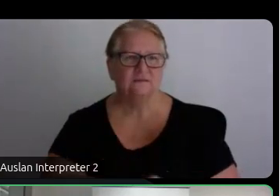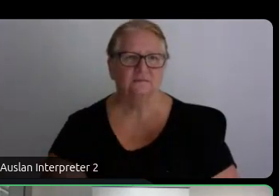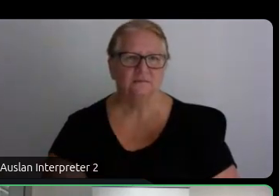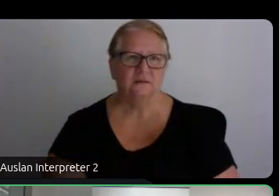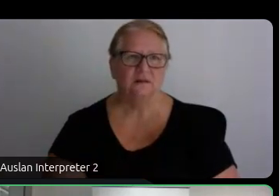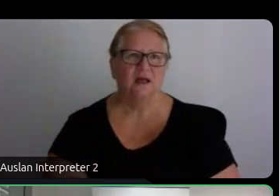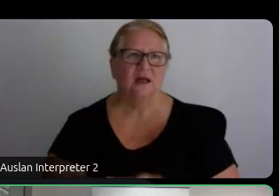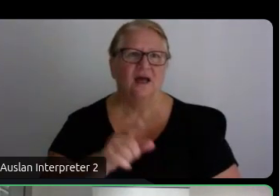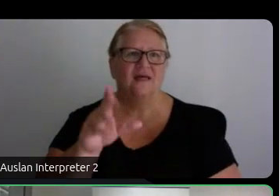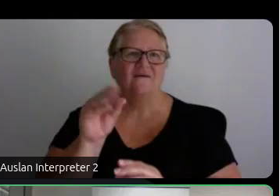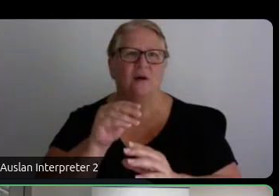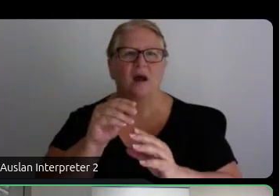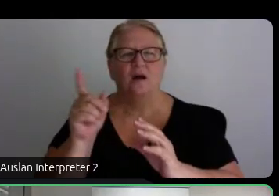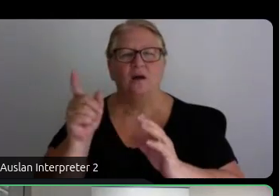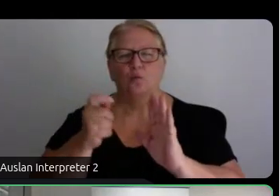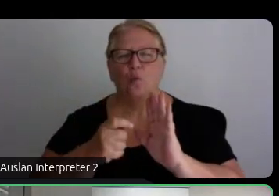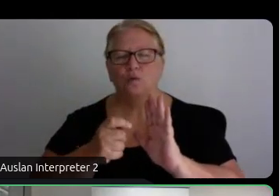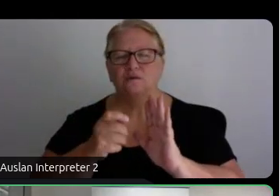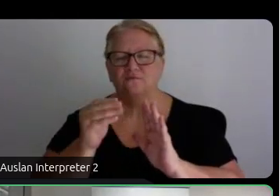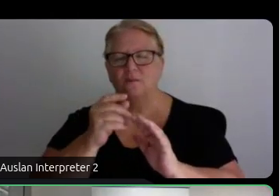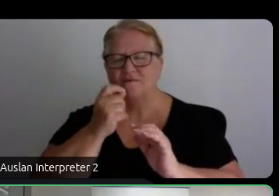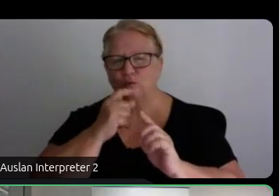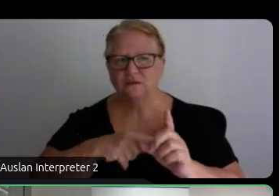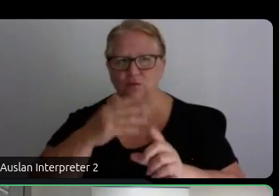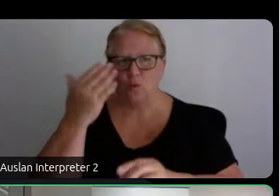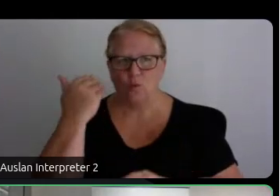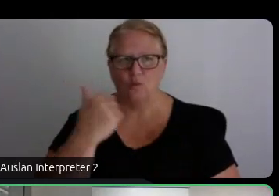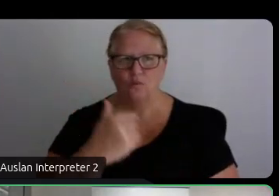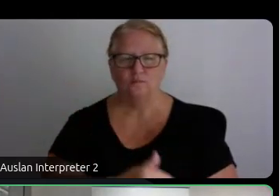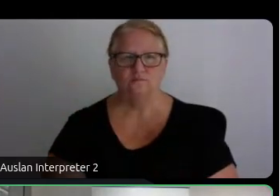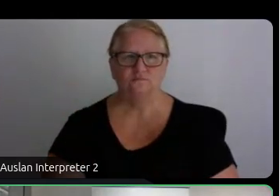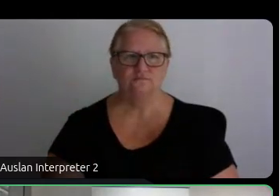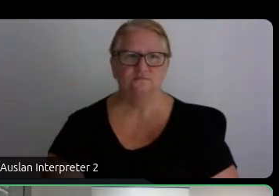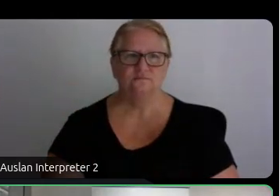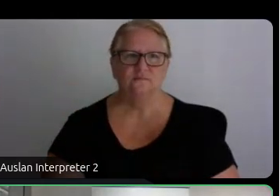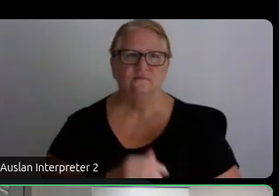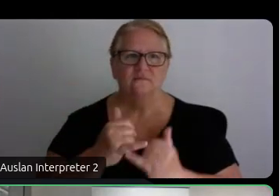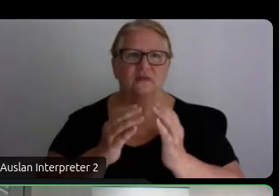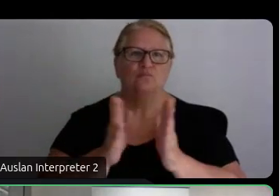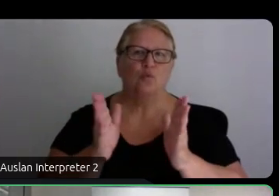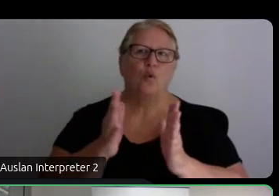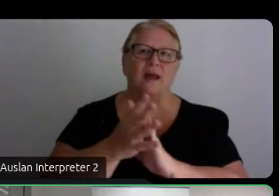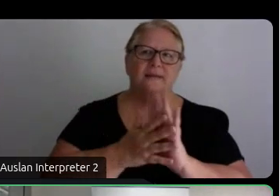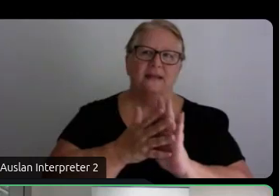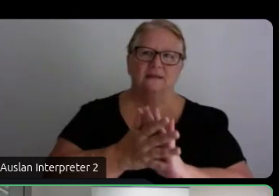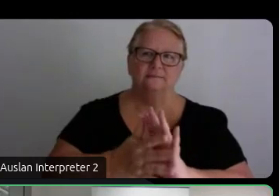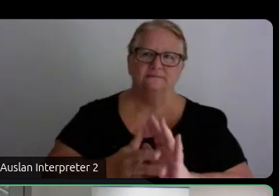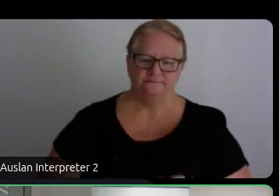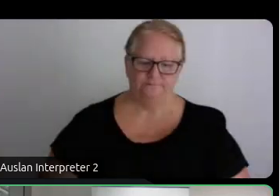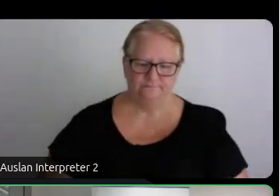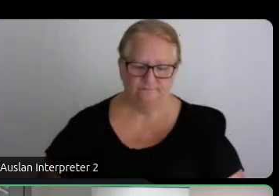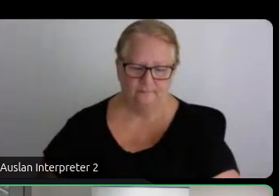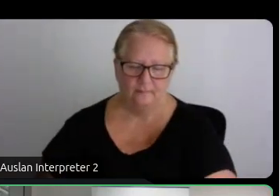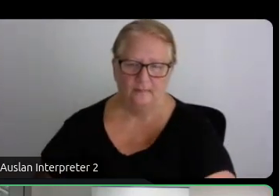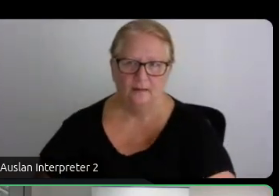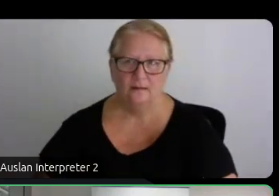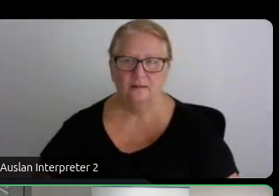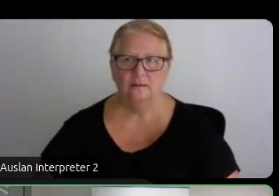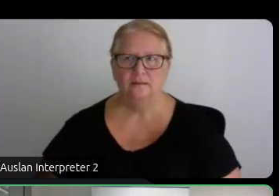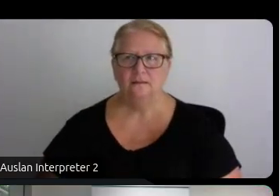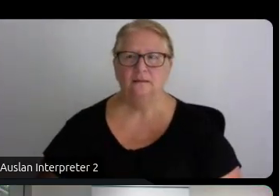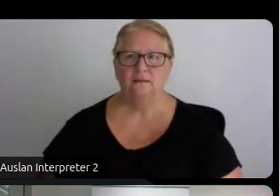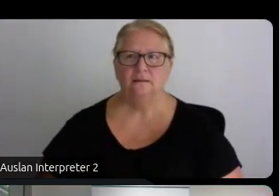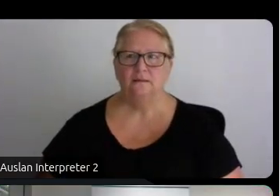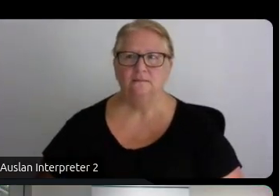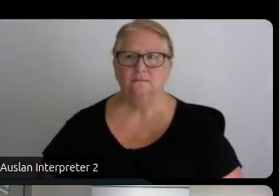couple years ago. So yeah, broad broad looking at multiple task is always the best approach.